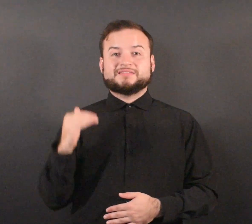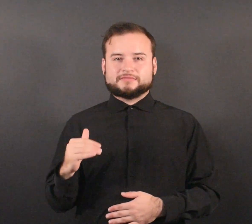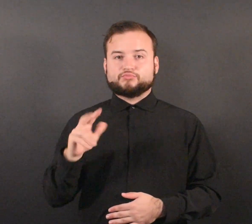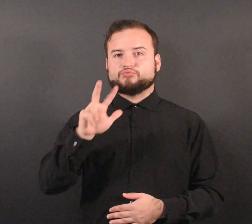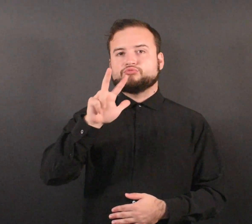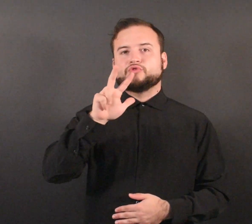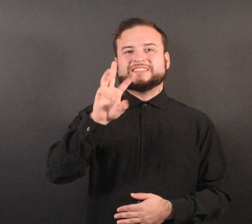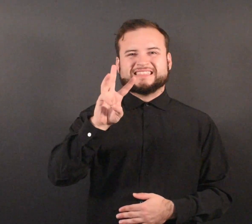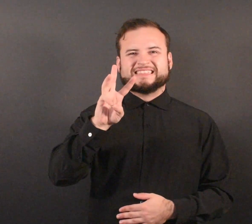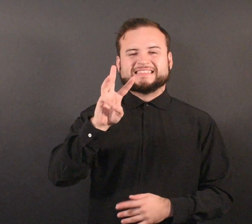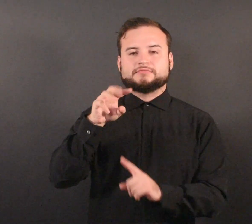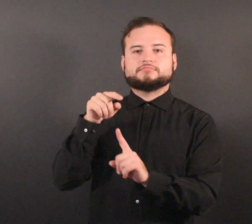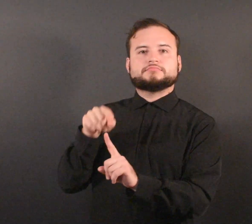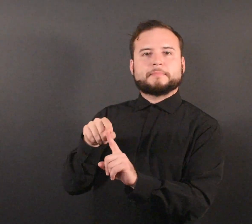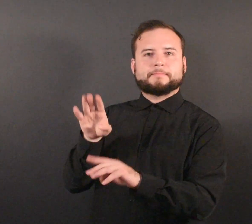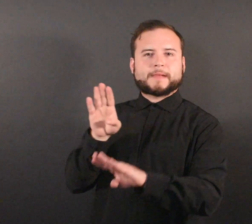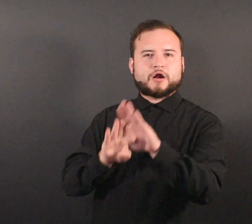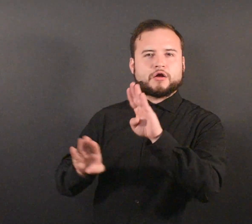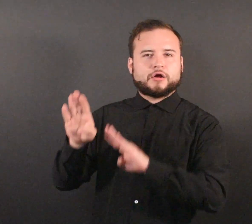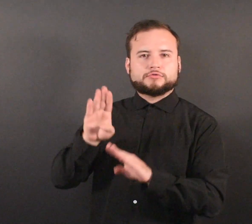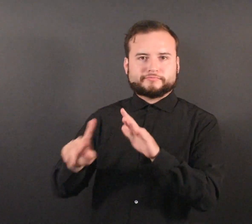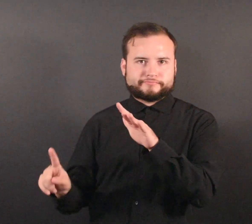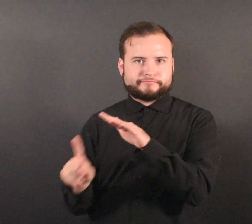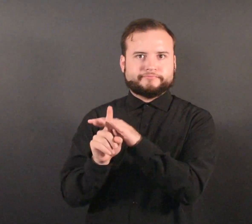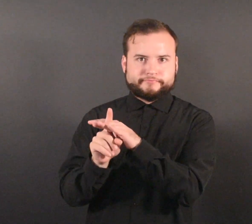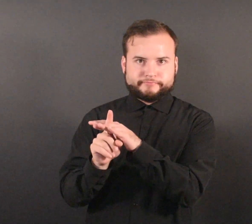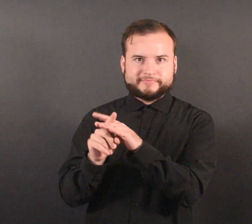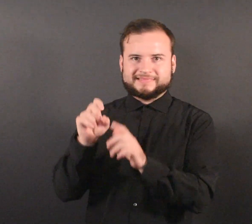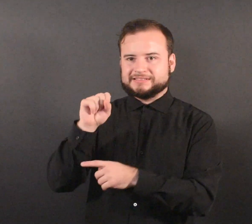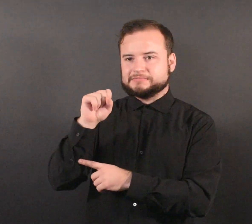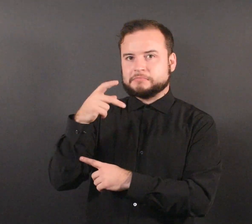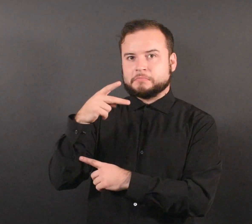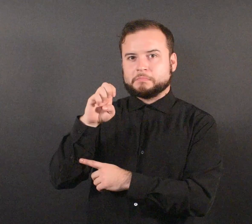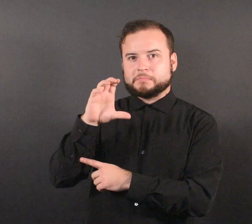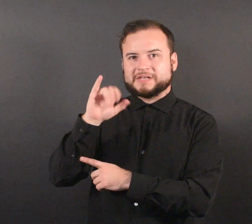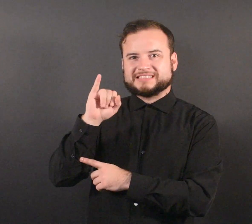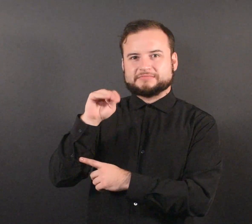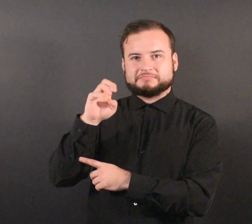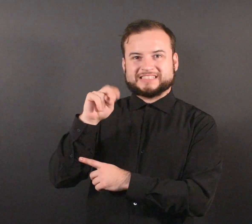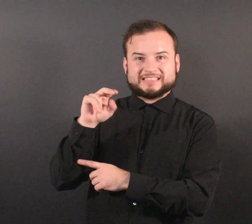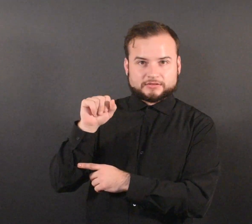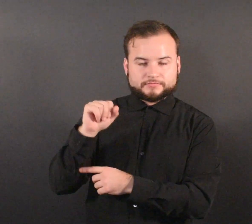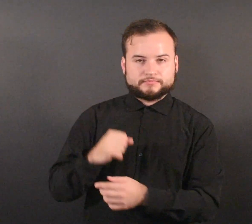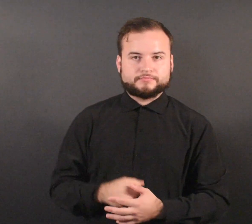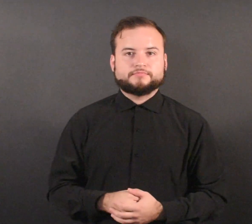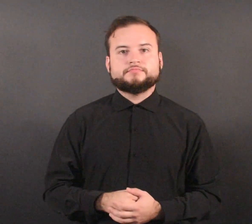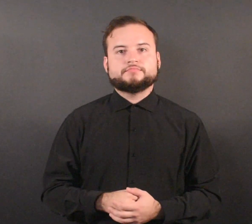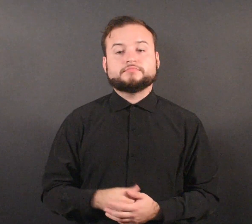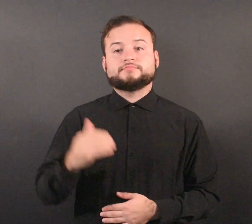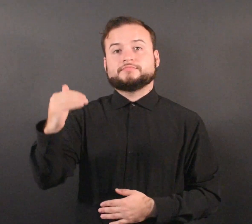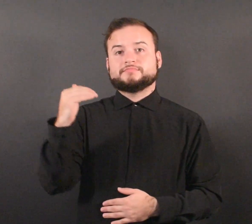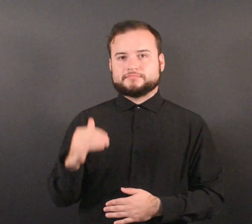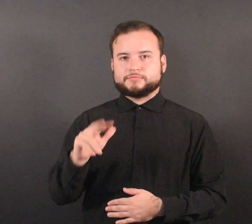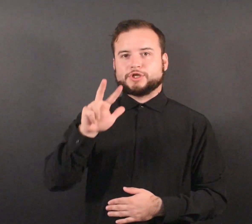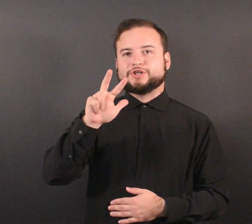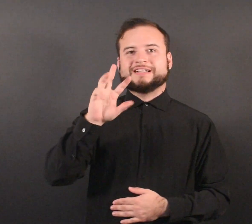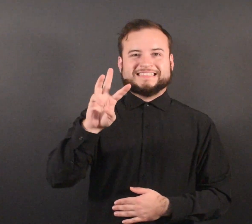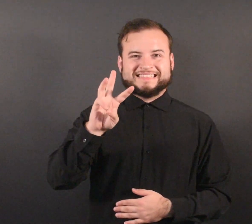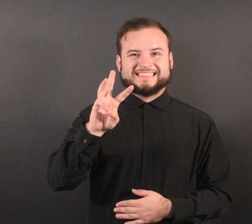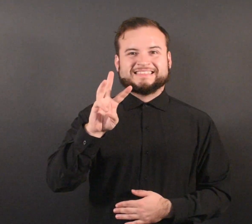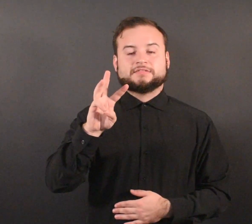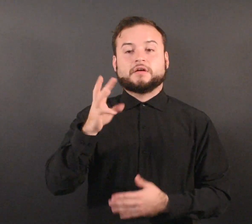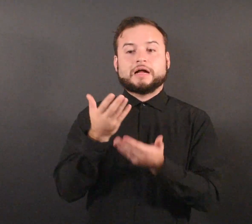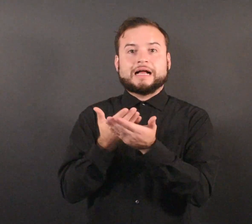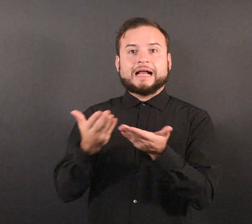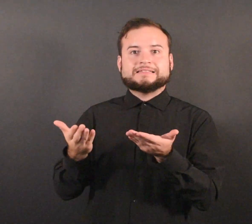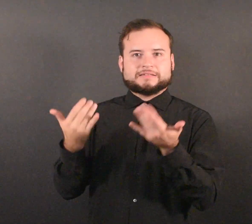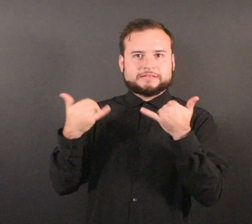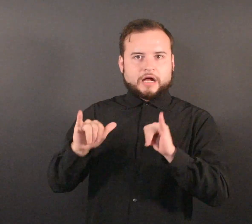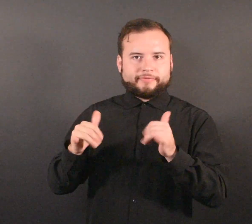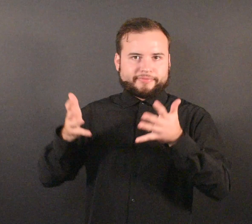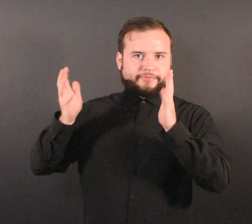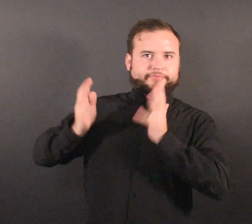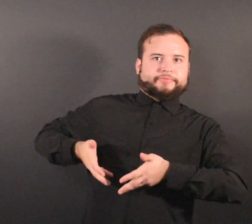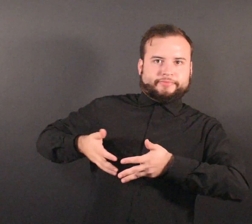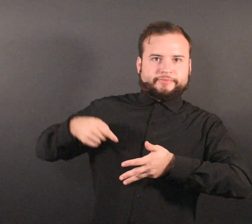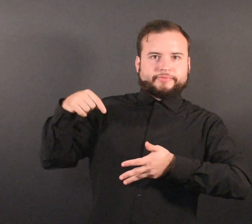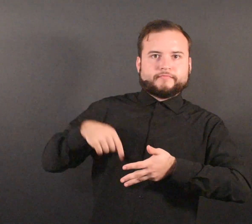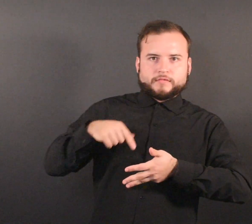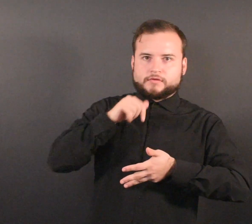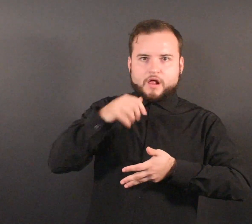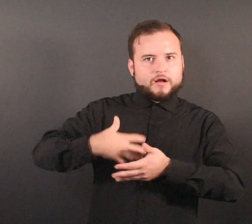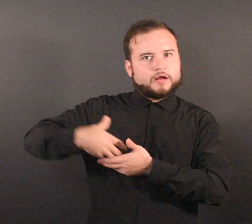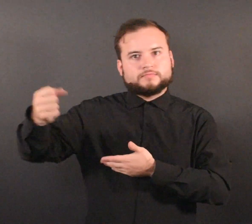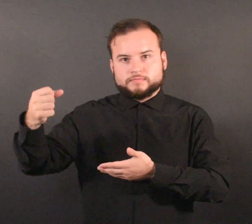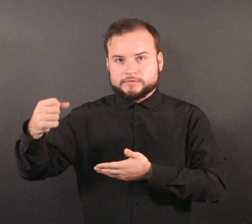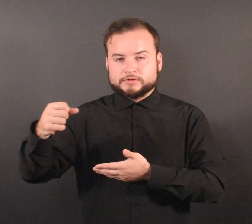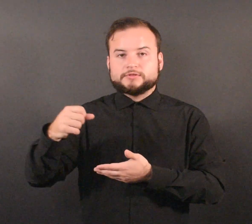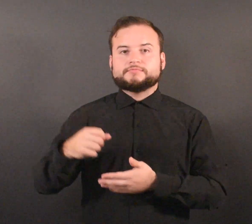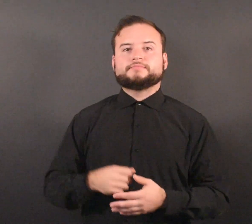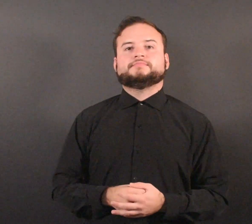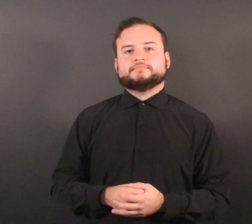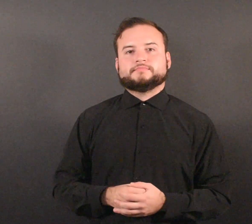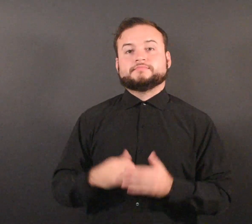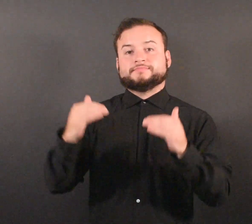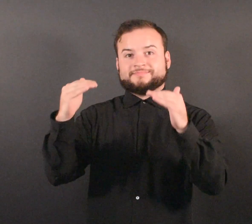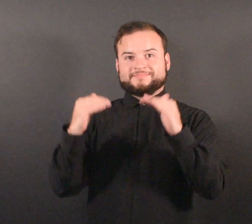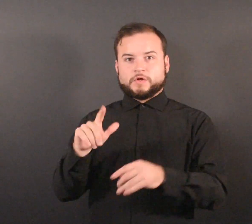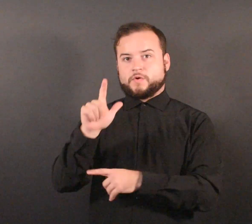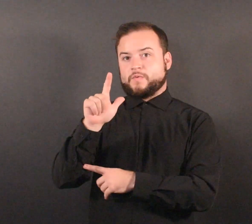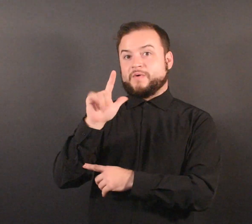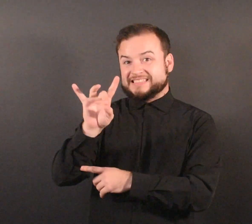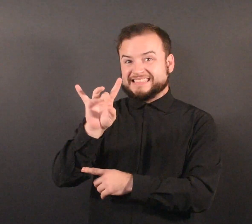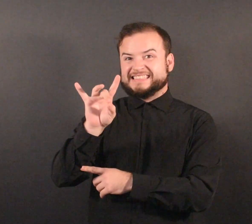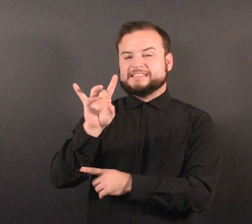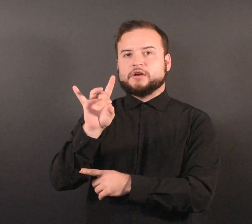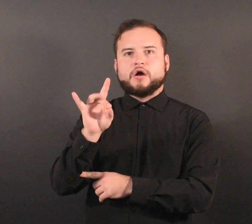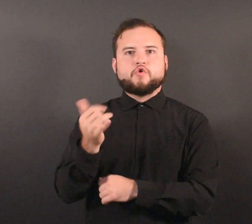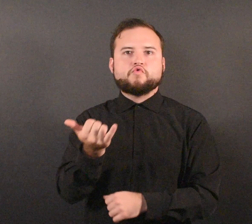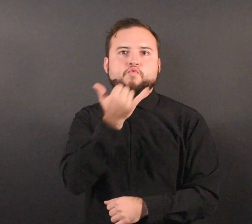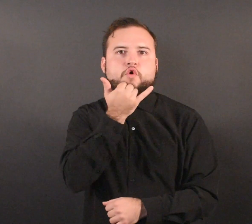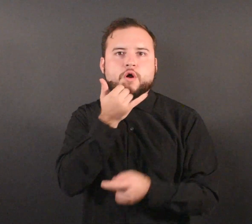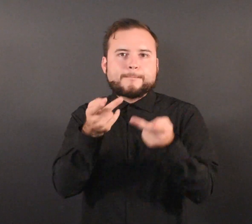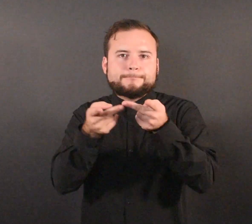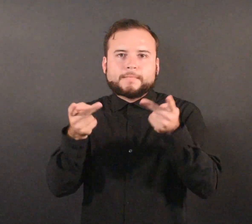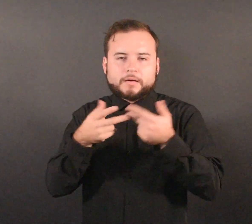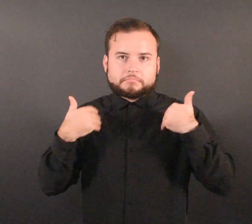36 biological specimens, 36 retained objects and 28 wrong site surgeries.